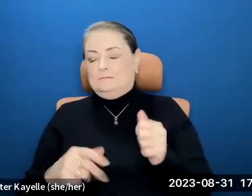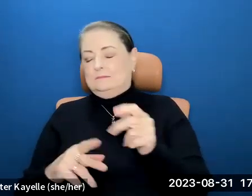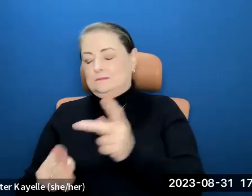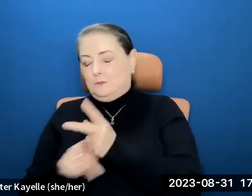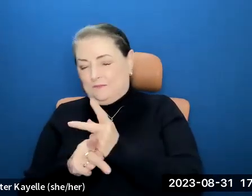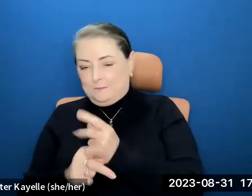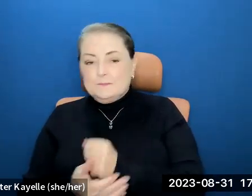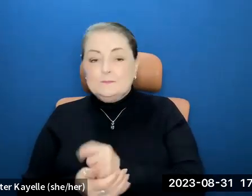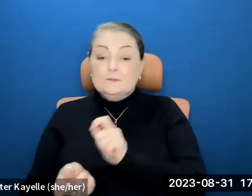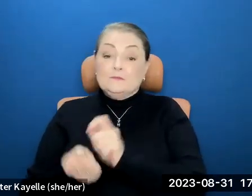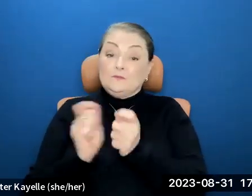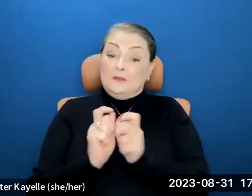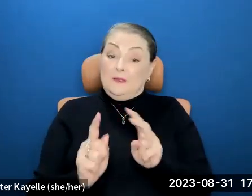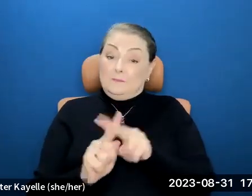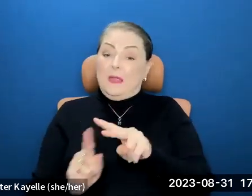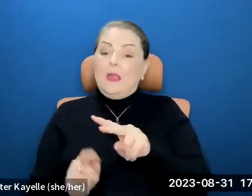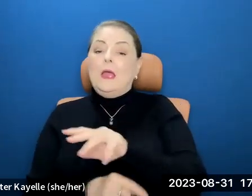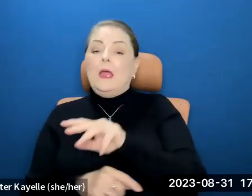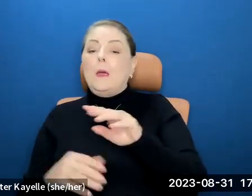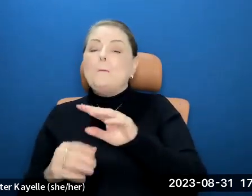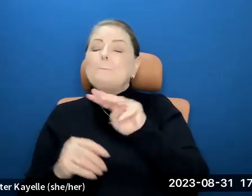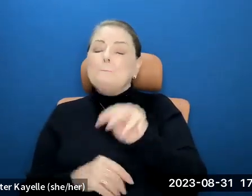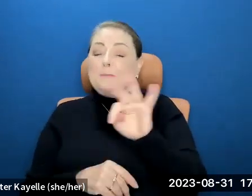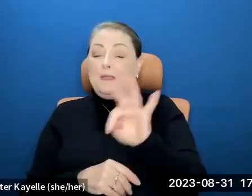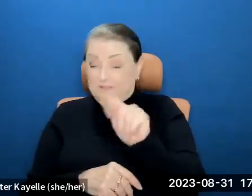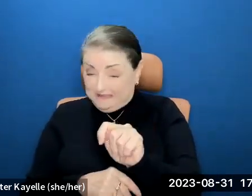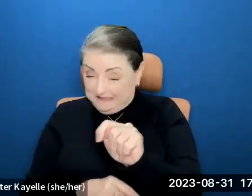this change applies only to marriage and family therapists as the bill itself modified